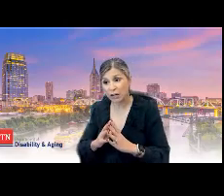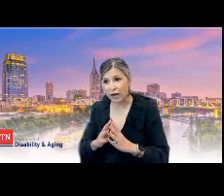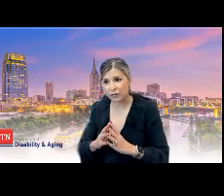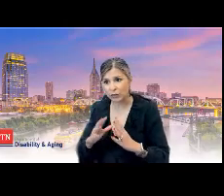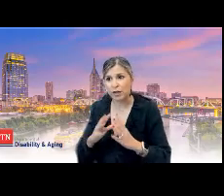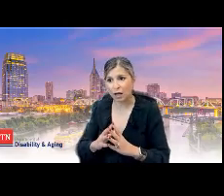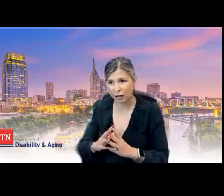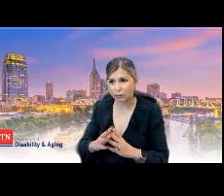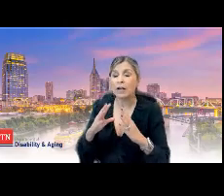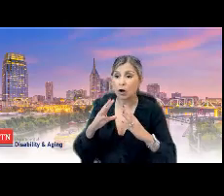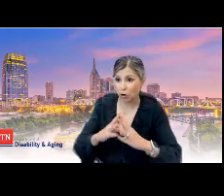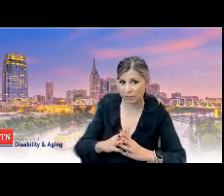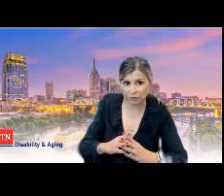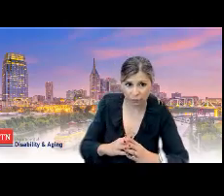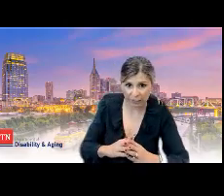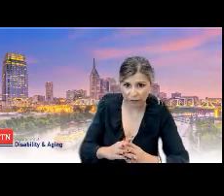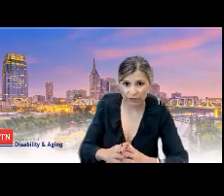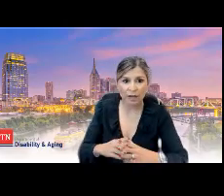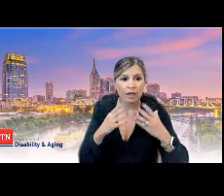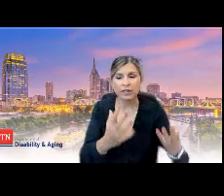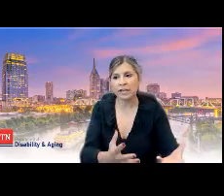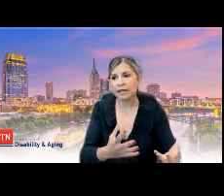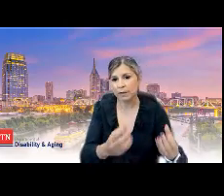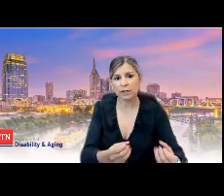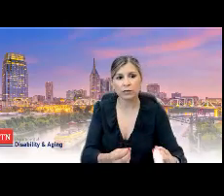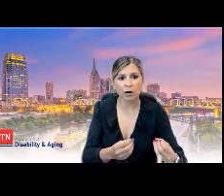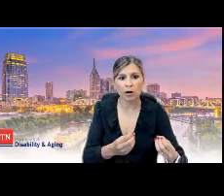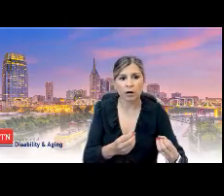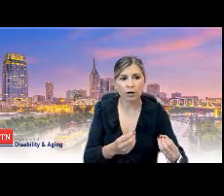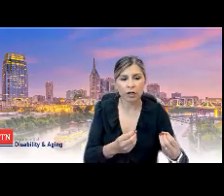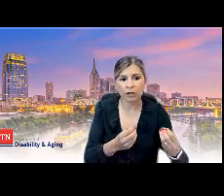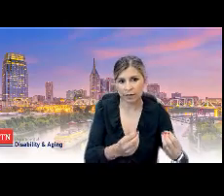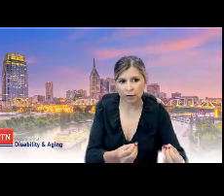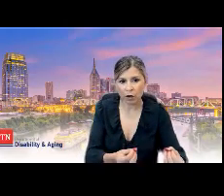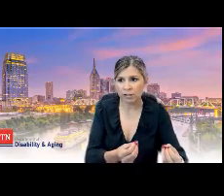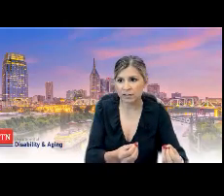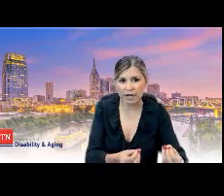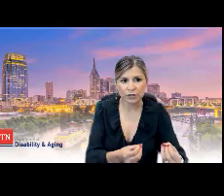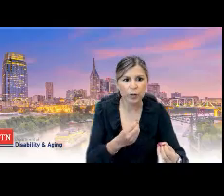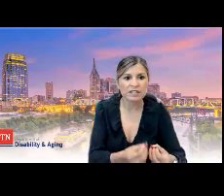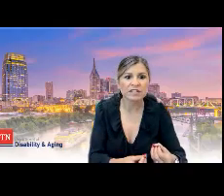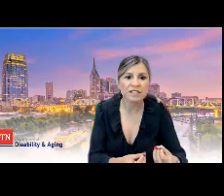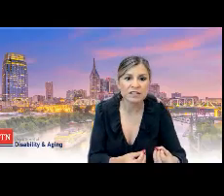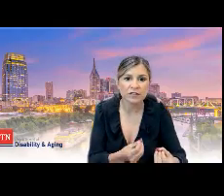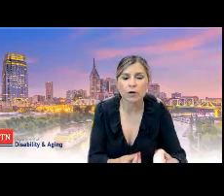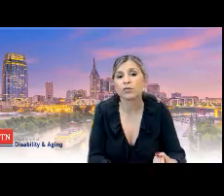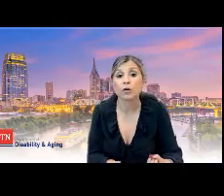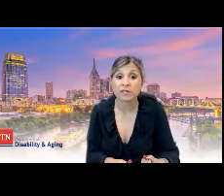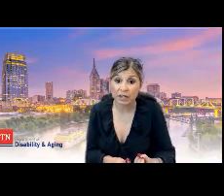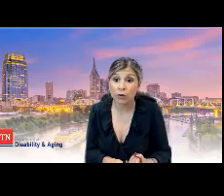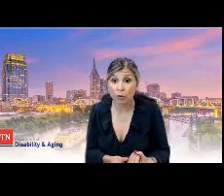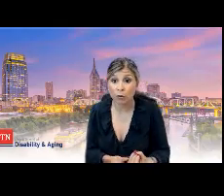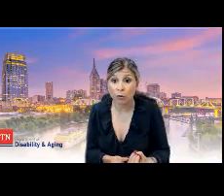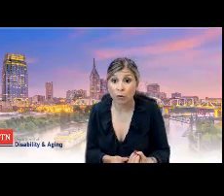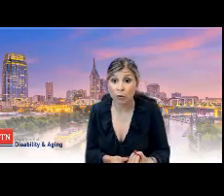the biggest contractors of home delivered meals. These meals are are designed to assist those who are sick or homebound to get a